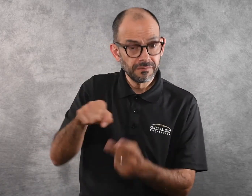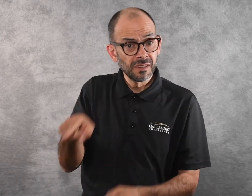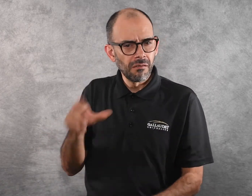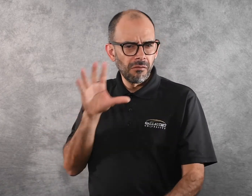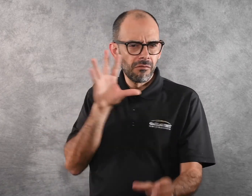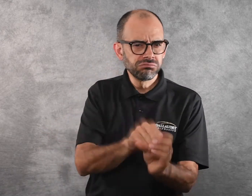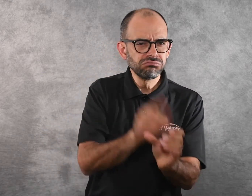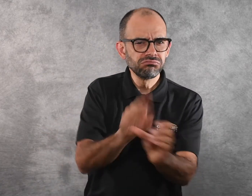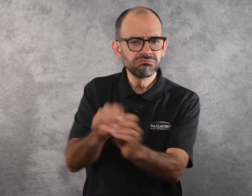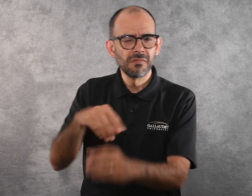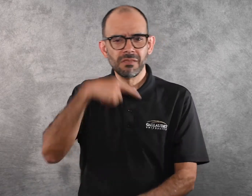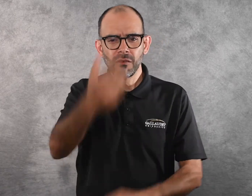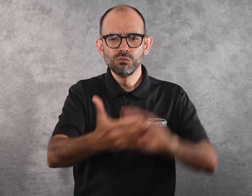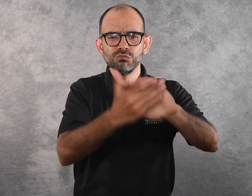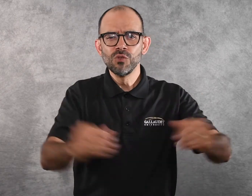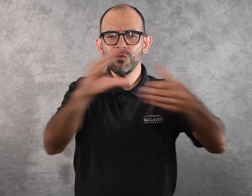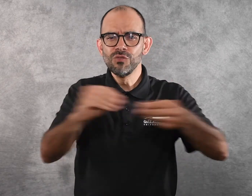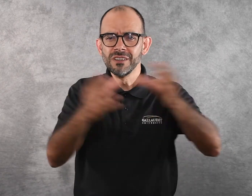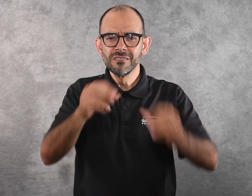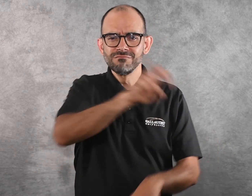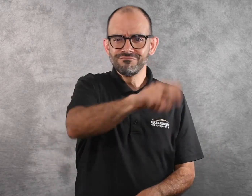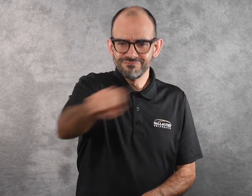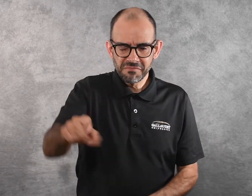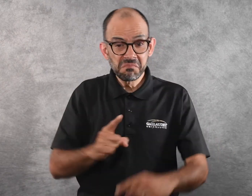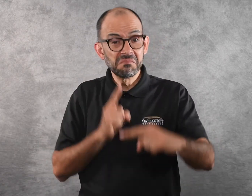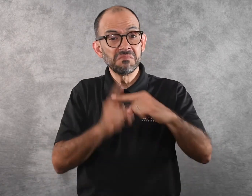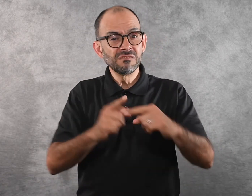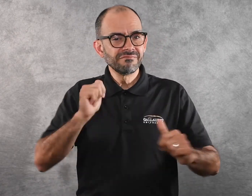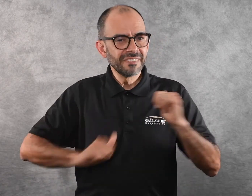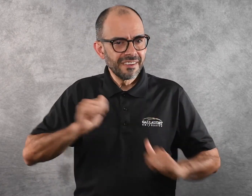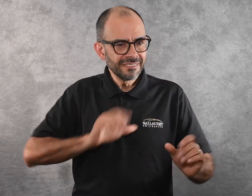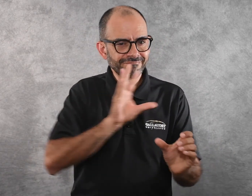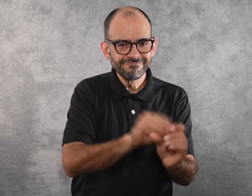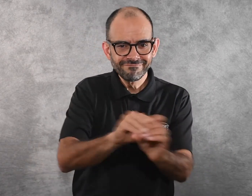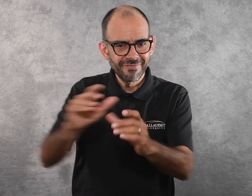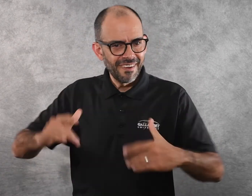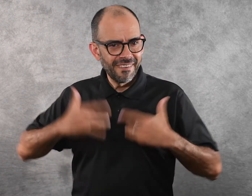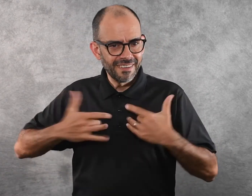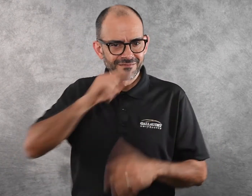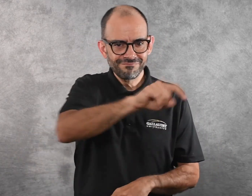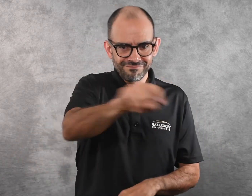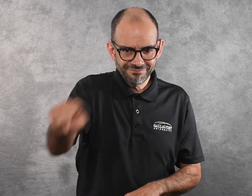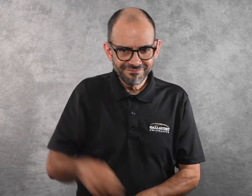participated in numerous storytelling and theater events,